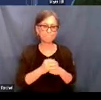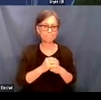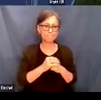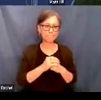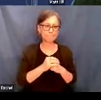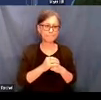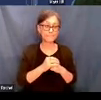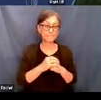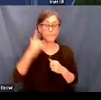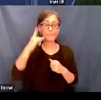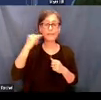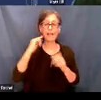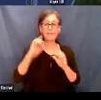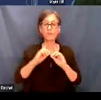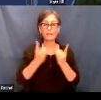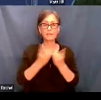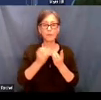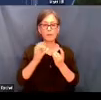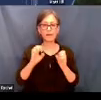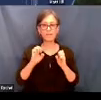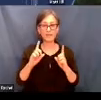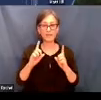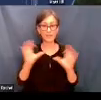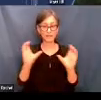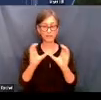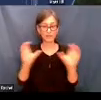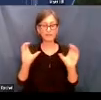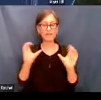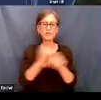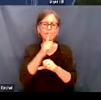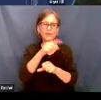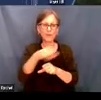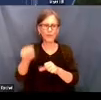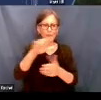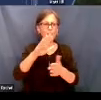The California Department of Education certification ensures that schools meet